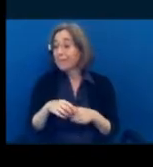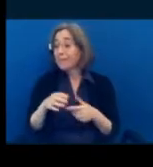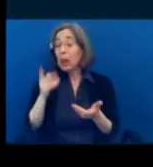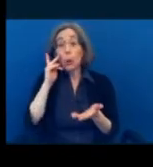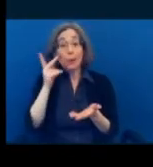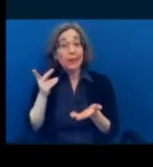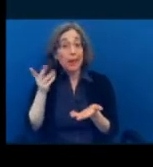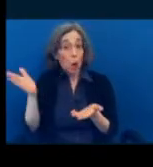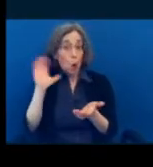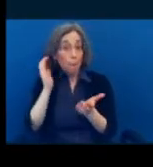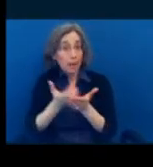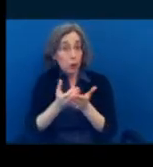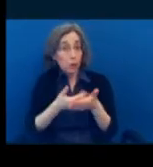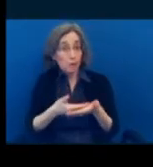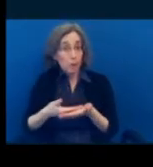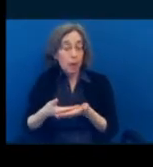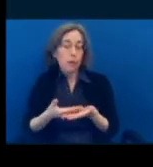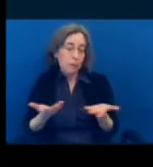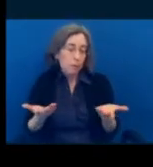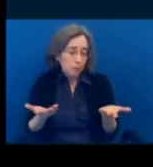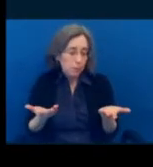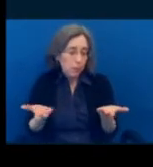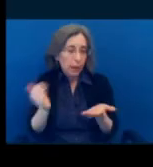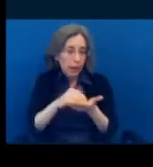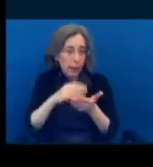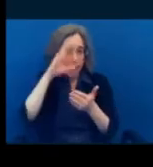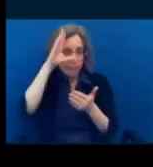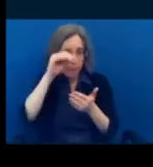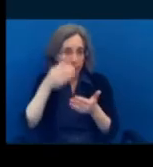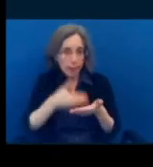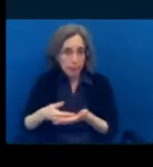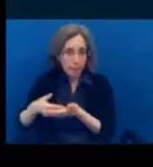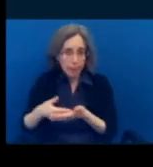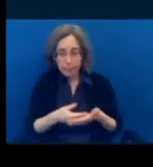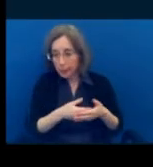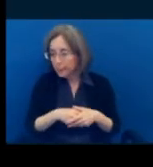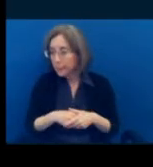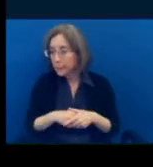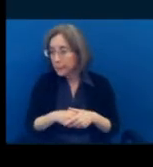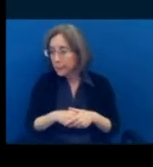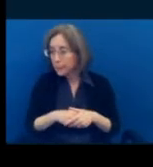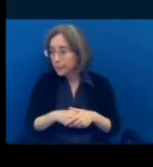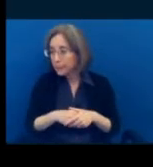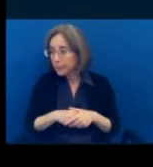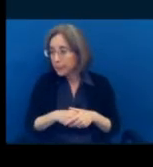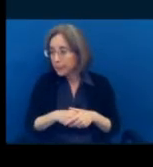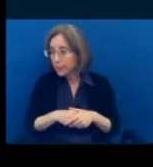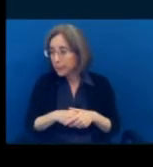MALE BABY. IN THE PARLIAMENT OF PARIS RULED